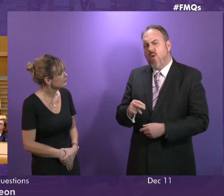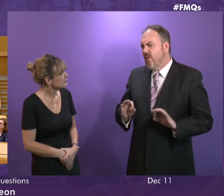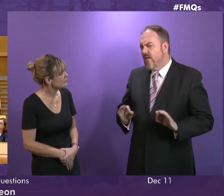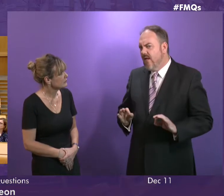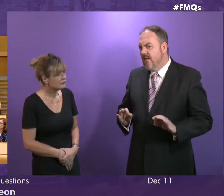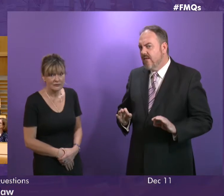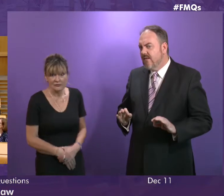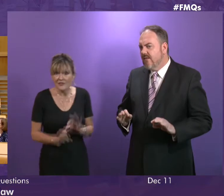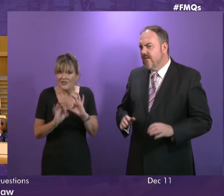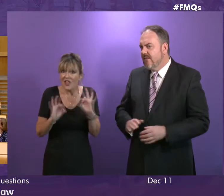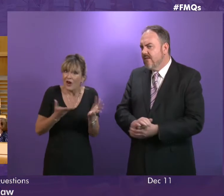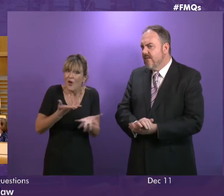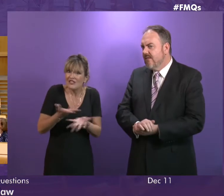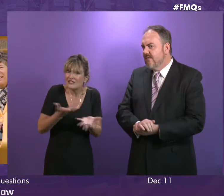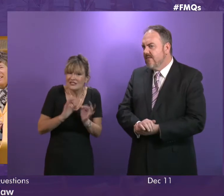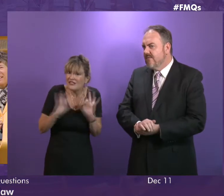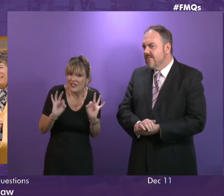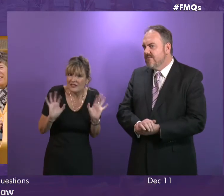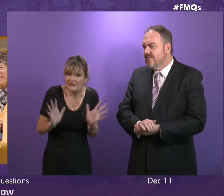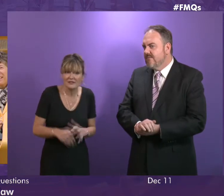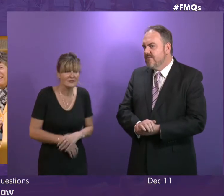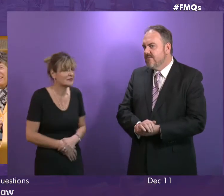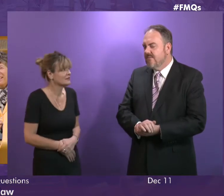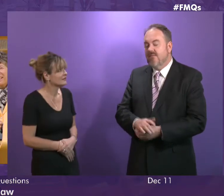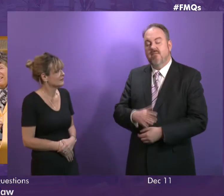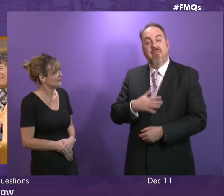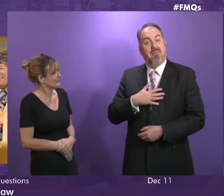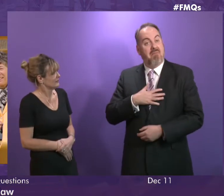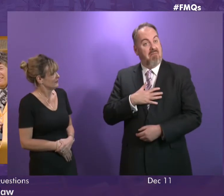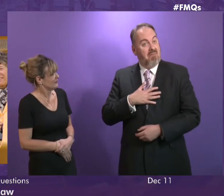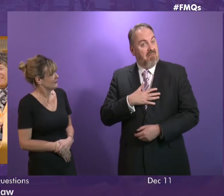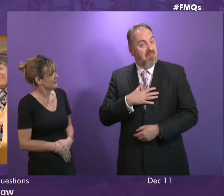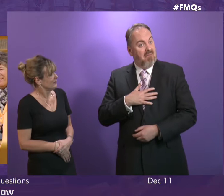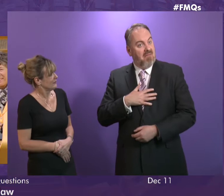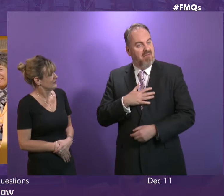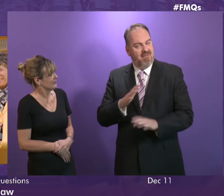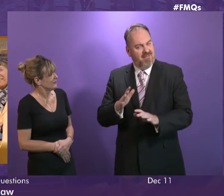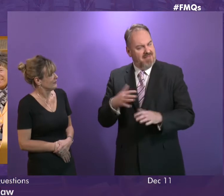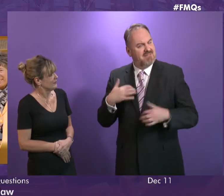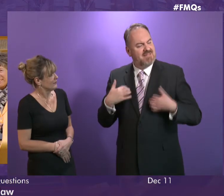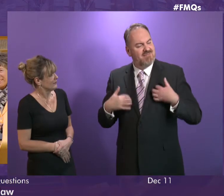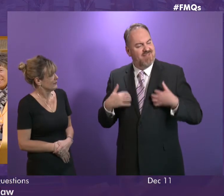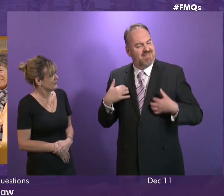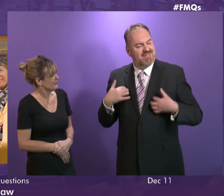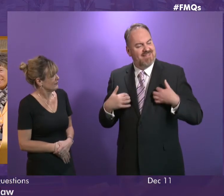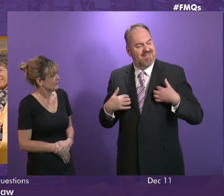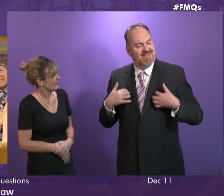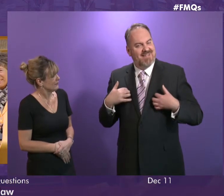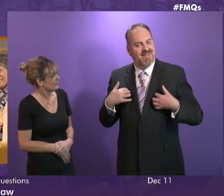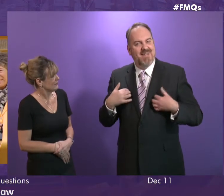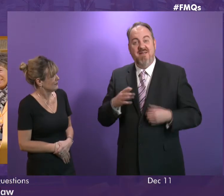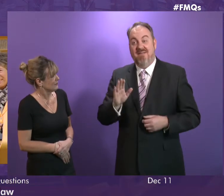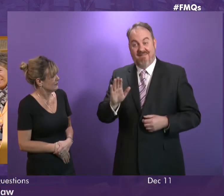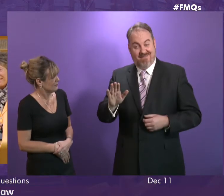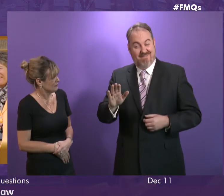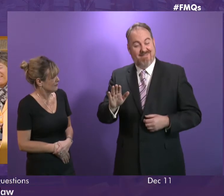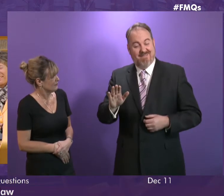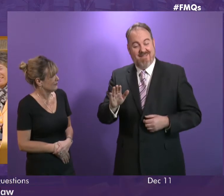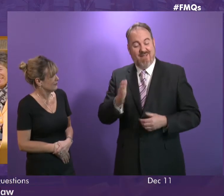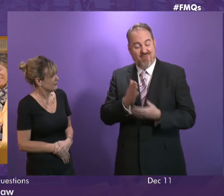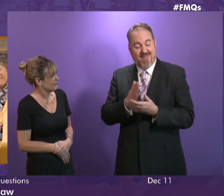I am not sure that that is credible, because I thought that the First Minister said in